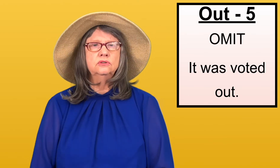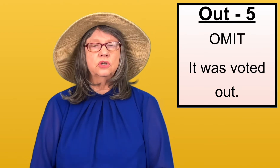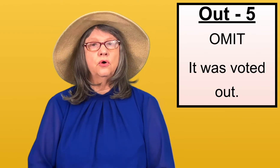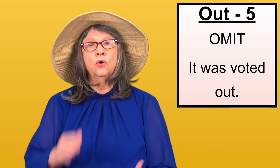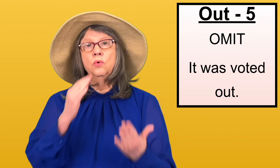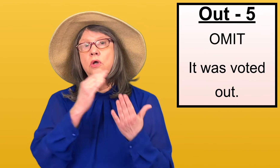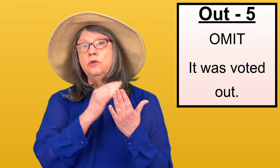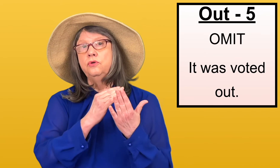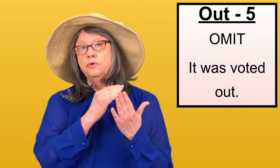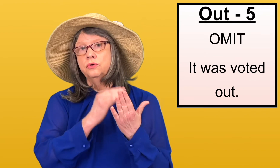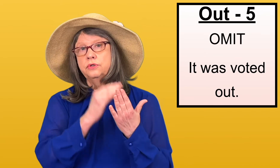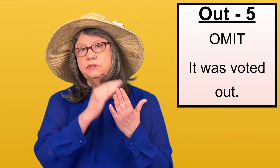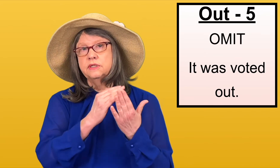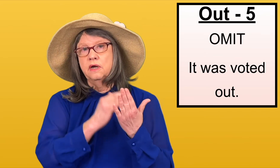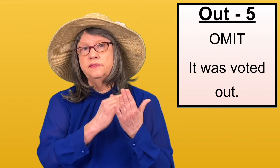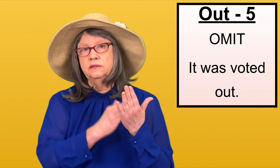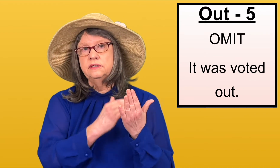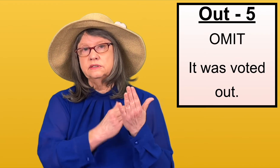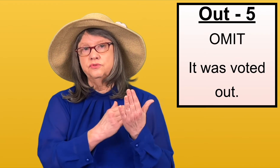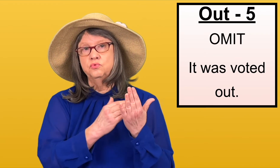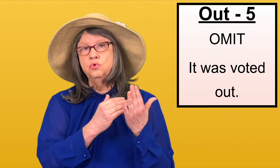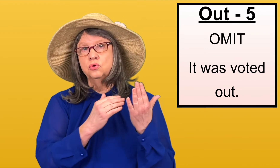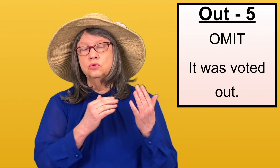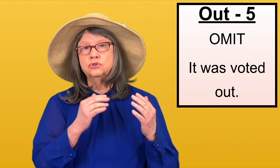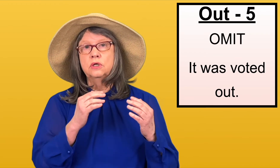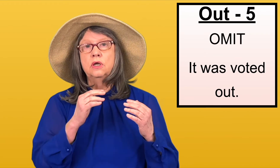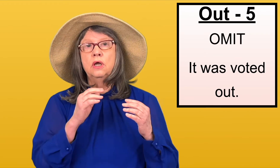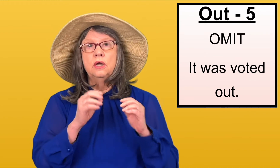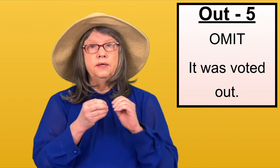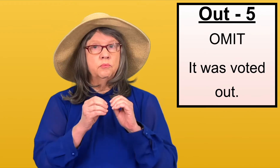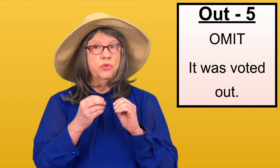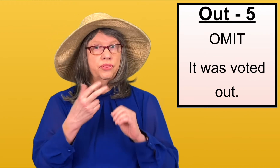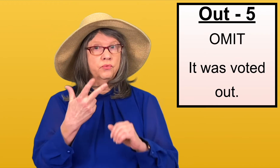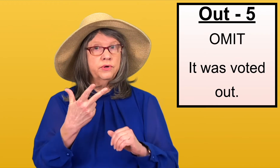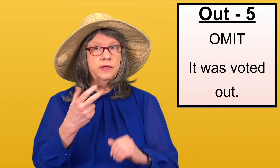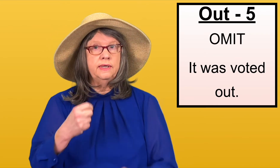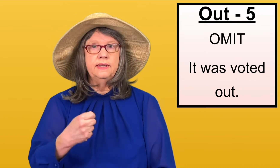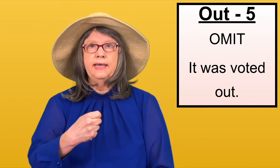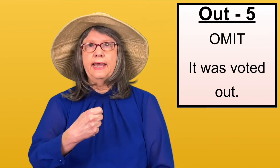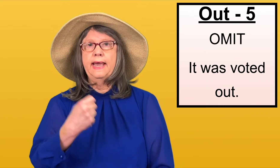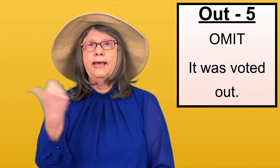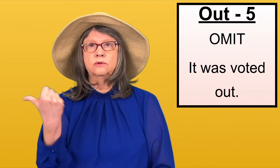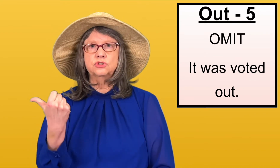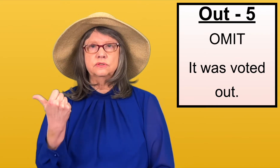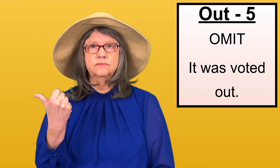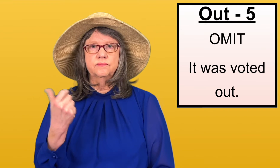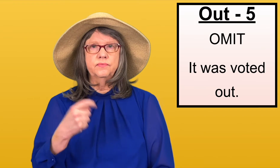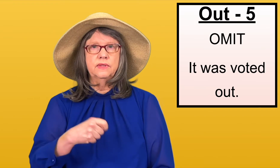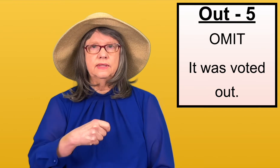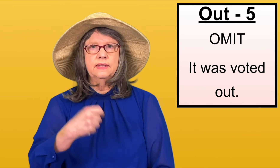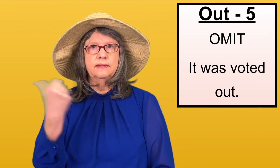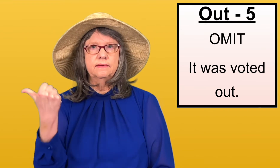So you could sign the LIST of rules, NUMBER THREE, OUT.